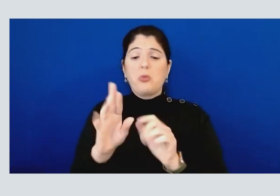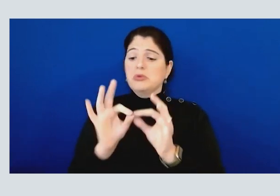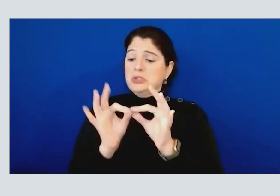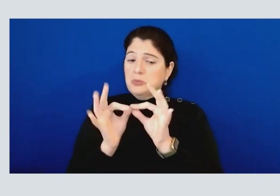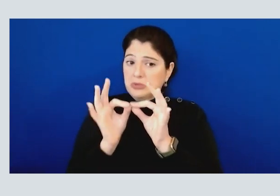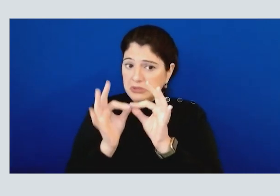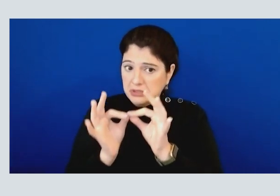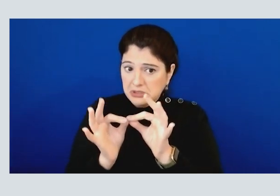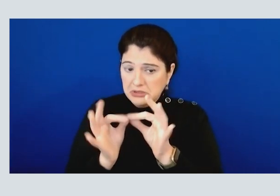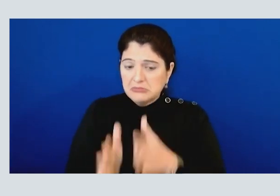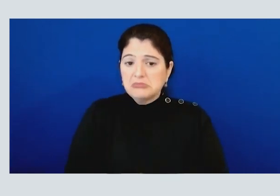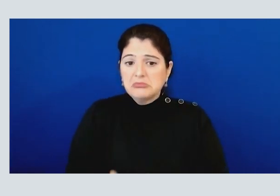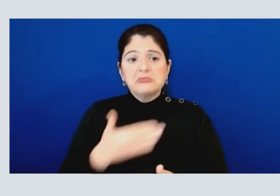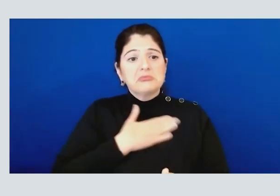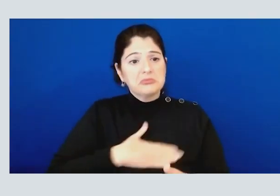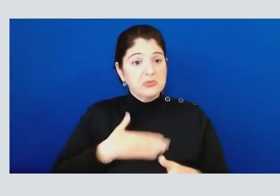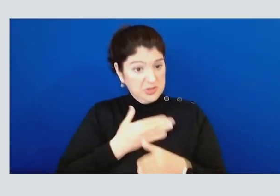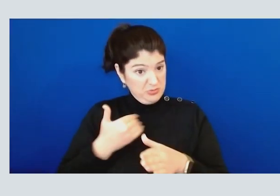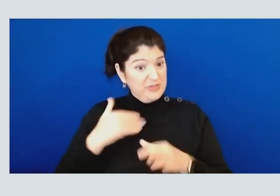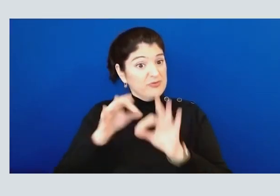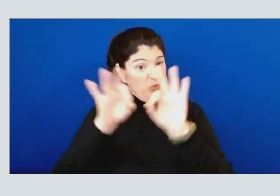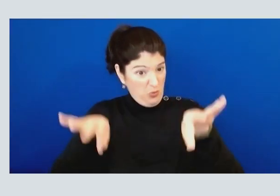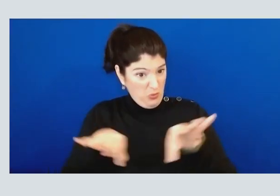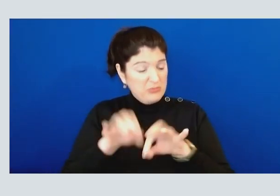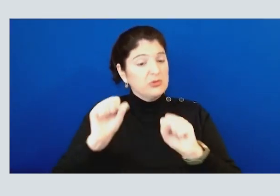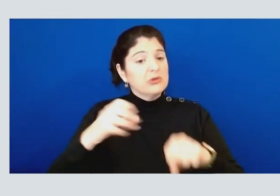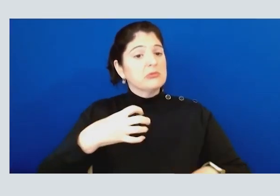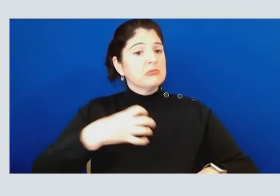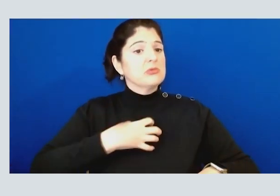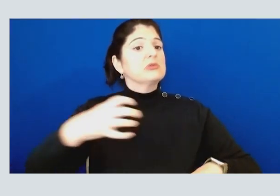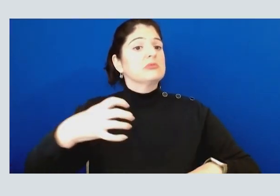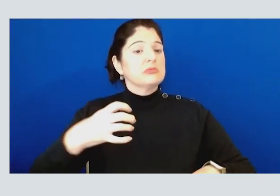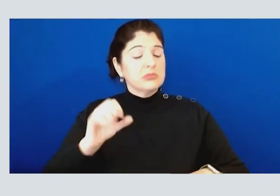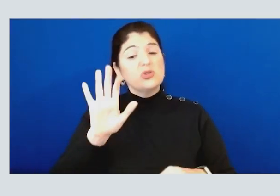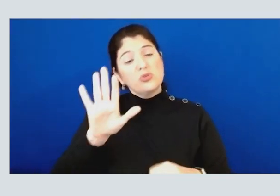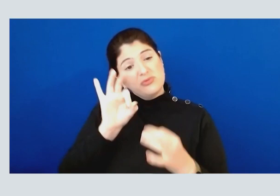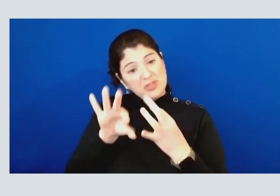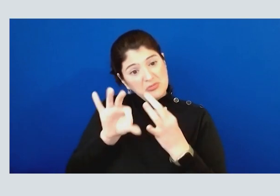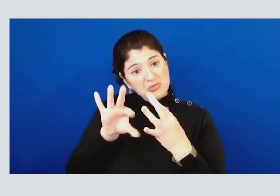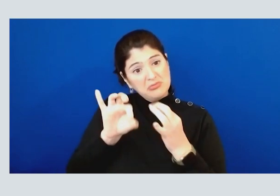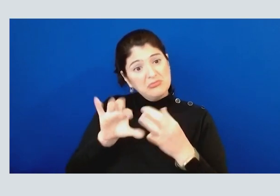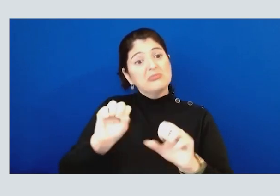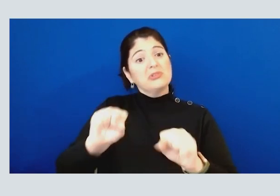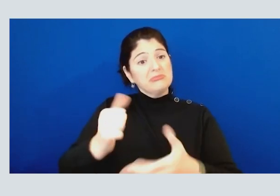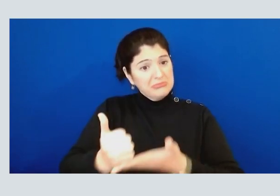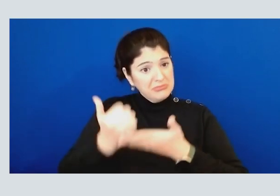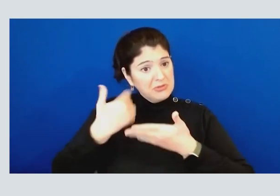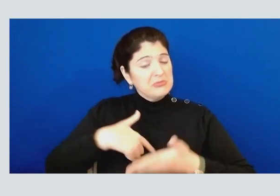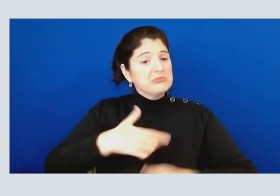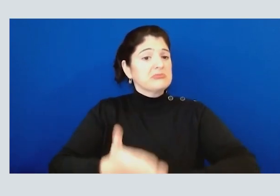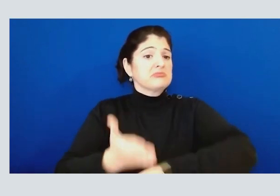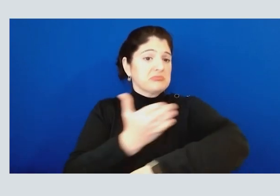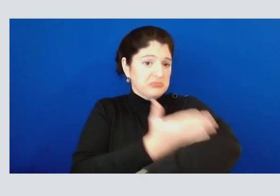please fill out our language access complaint form. Your feedback can really help us improve and expand services,